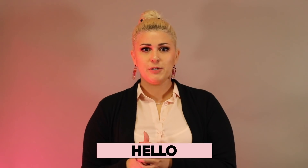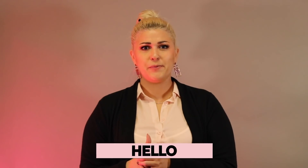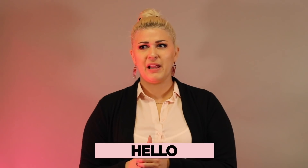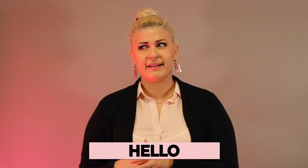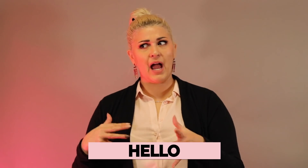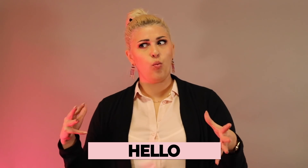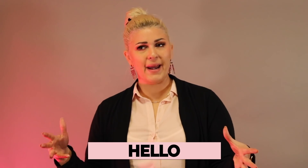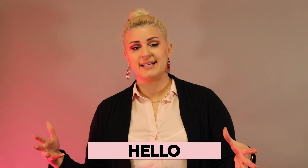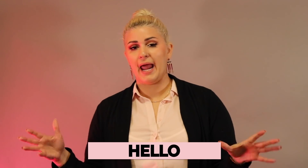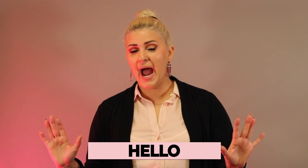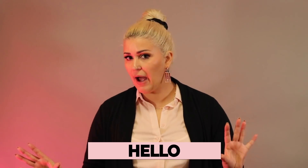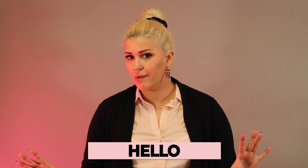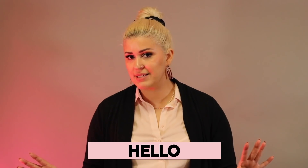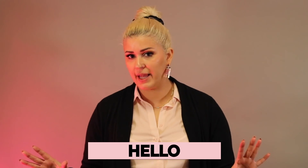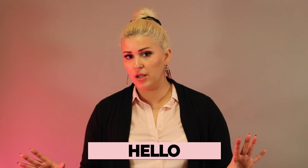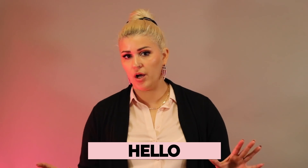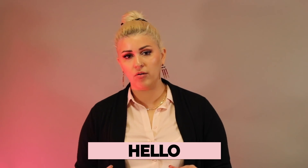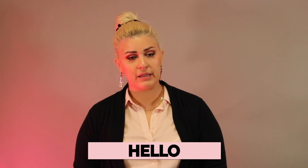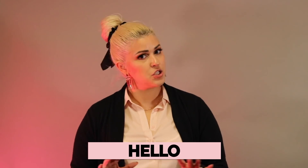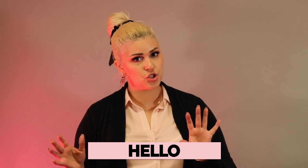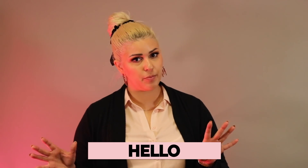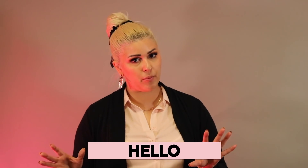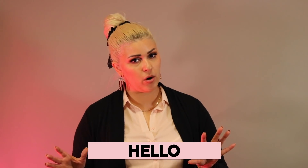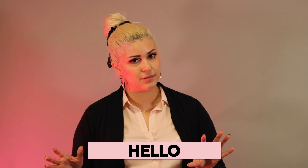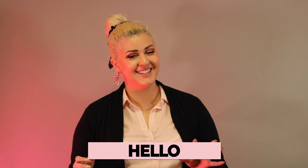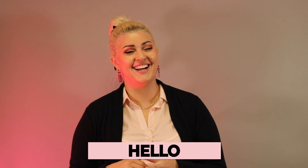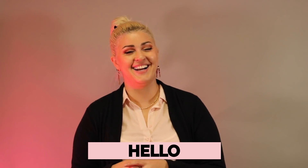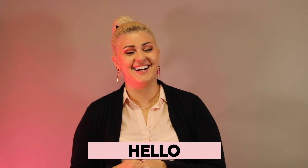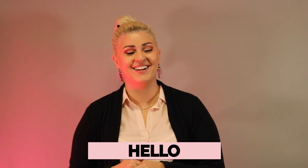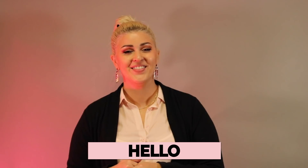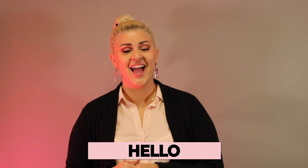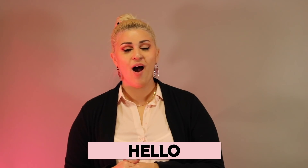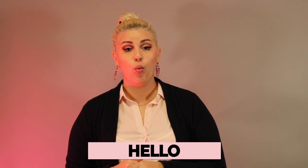Mostly we're like, now, wait a second, how do I say hello? Like, this is super important.